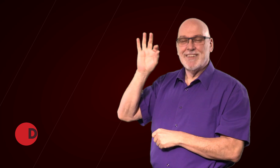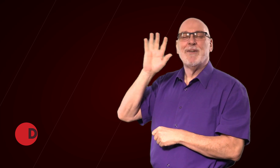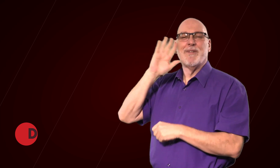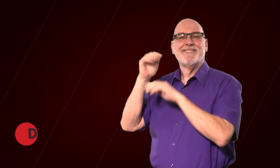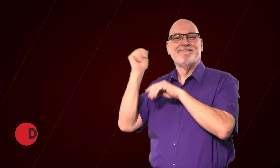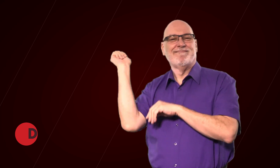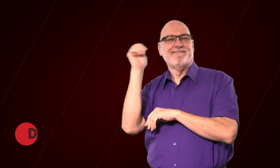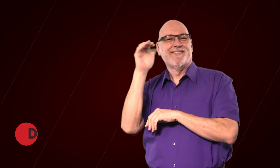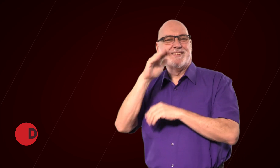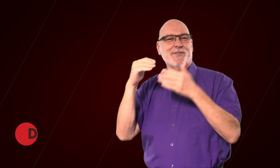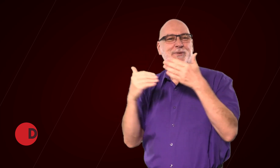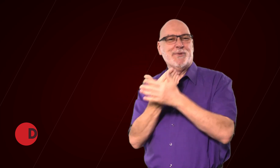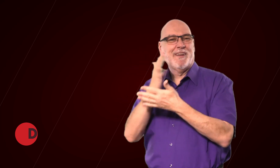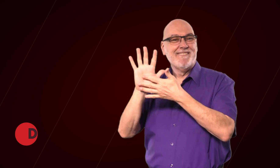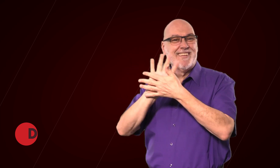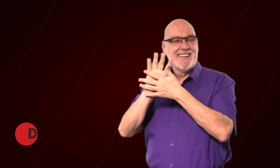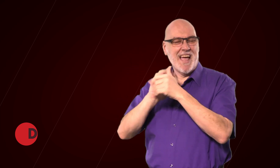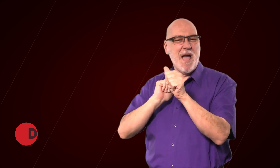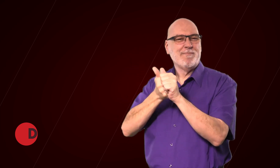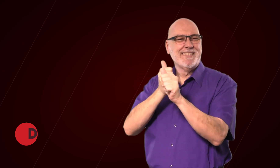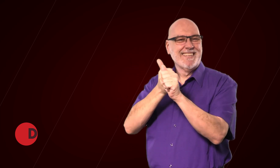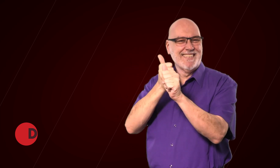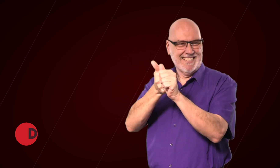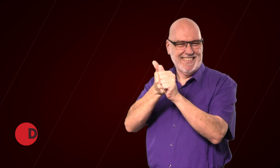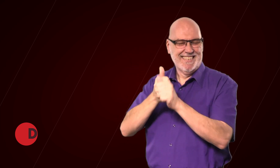to get new video updates!